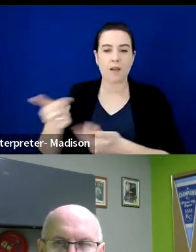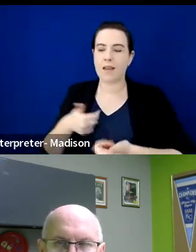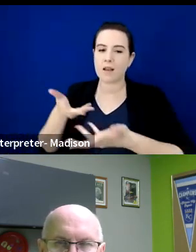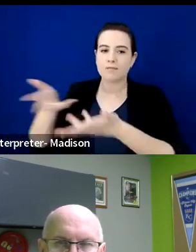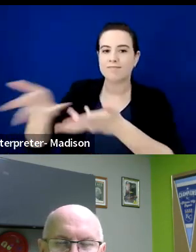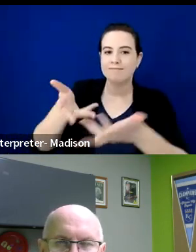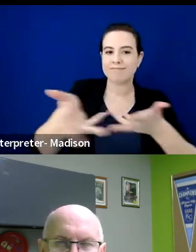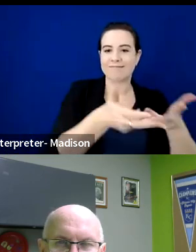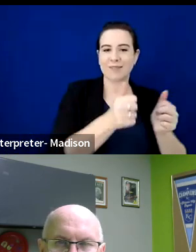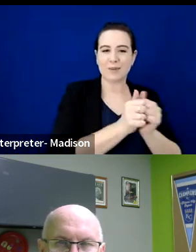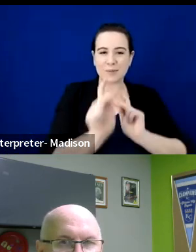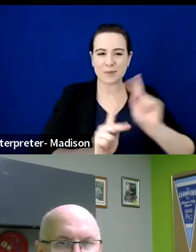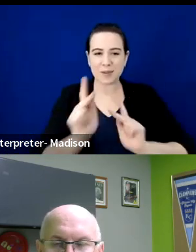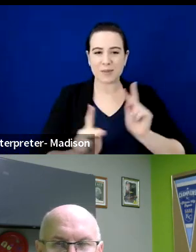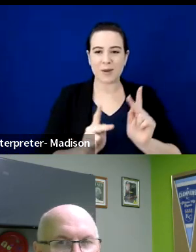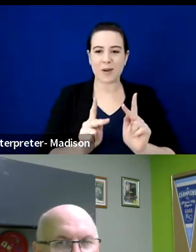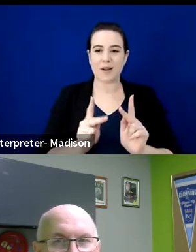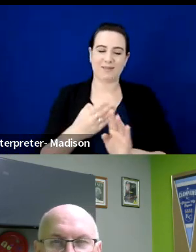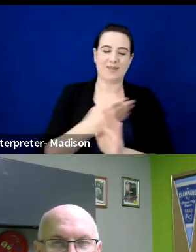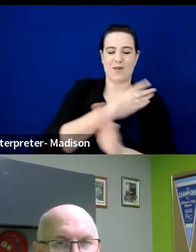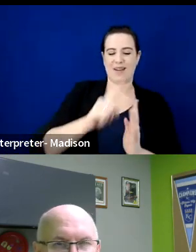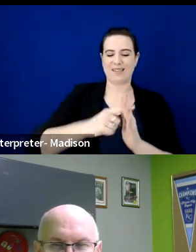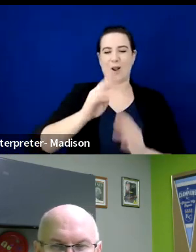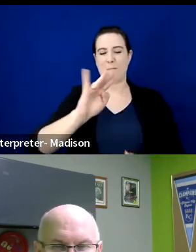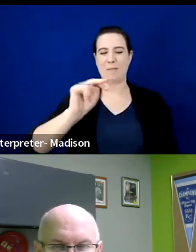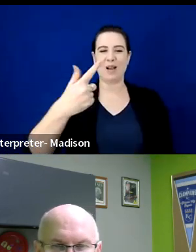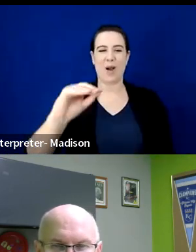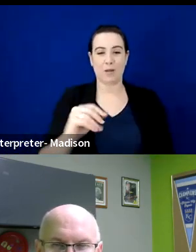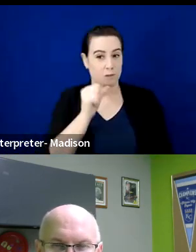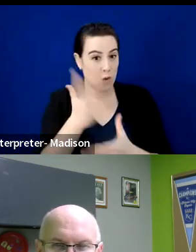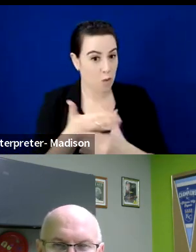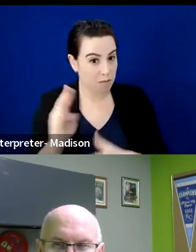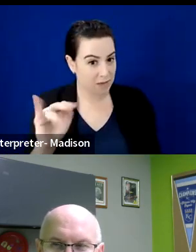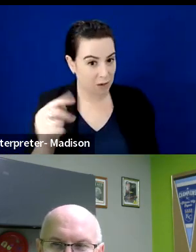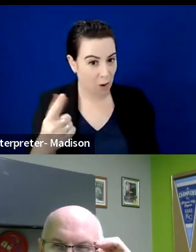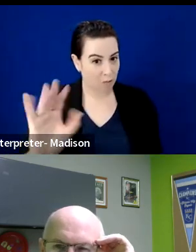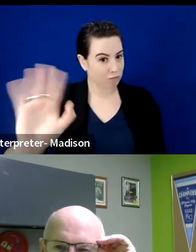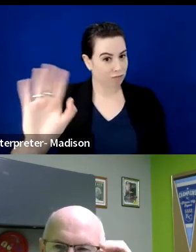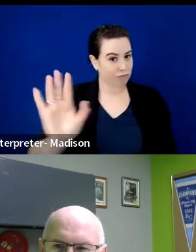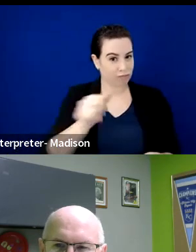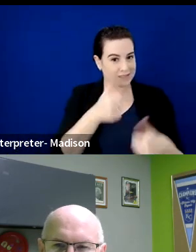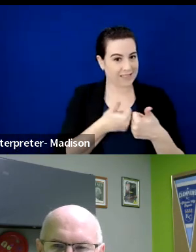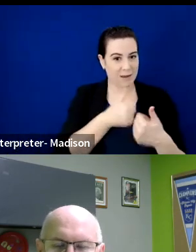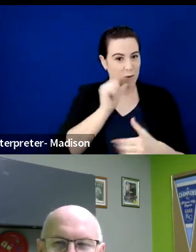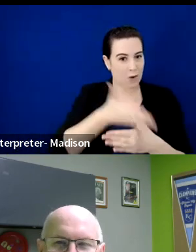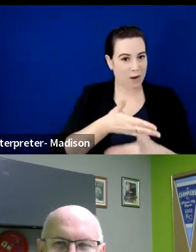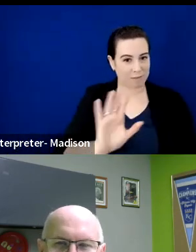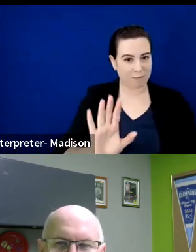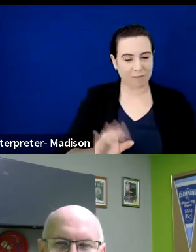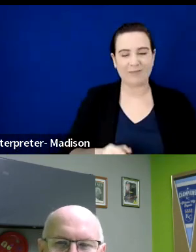So we had a -- a booth down on the floor of the -- the exhibit arena. And we were able to interact with folks prior to them starting bingo.